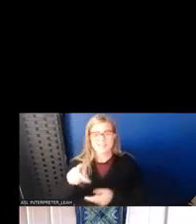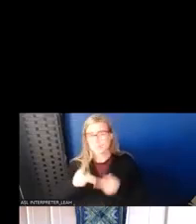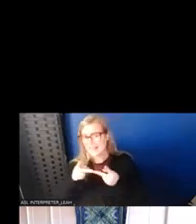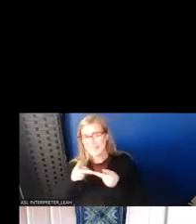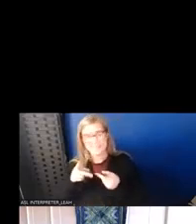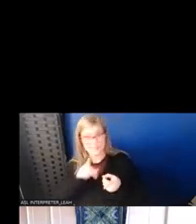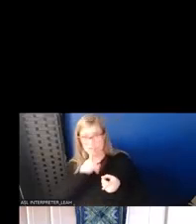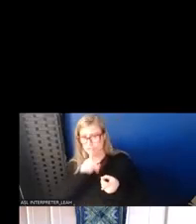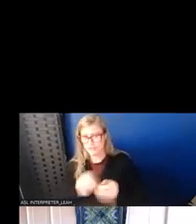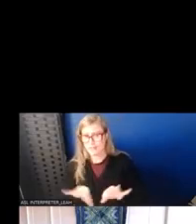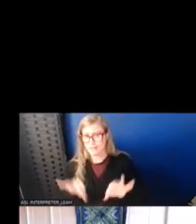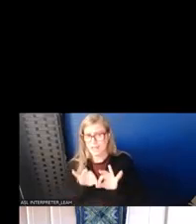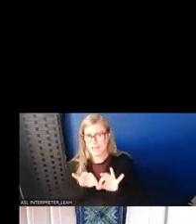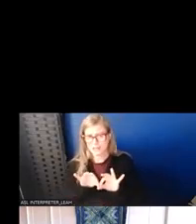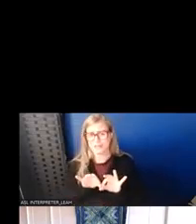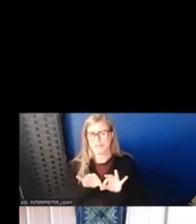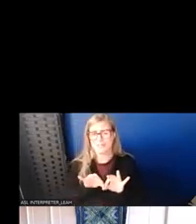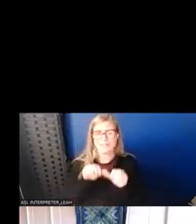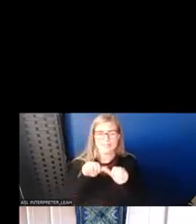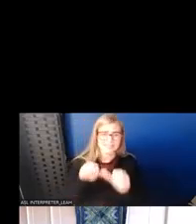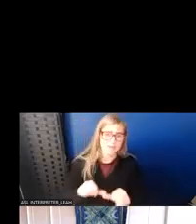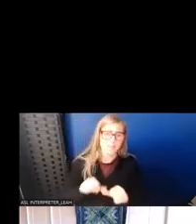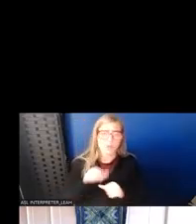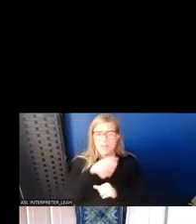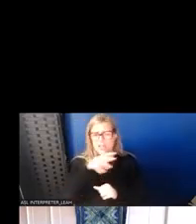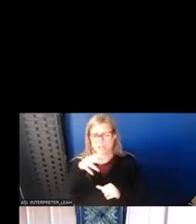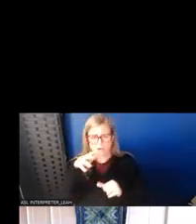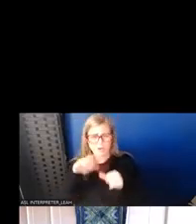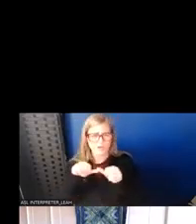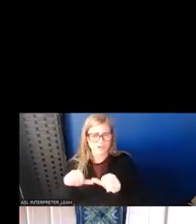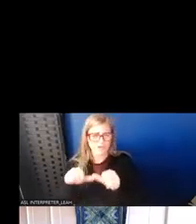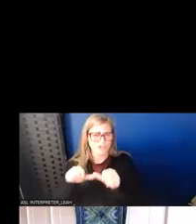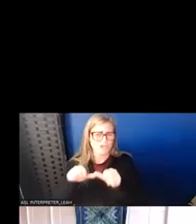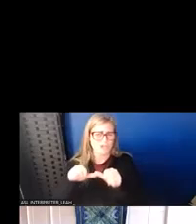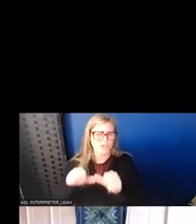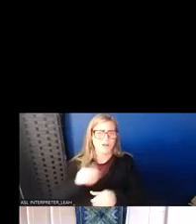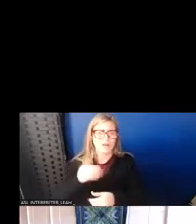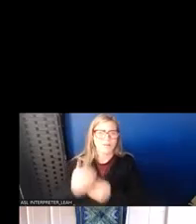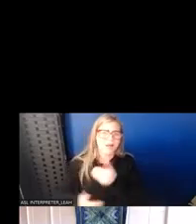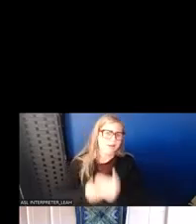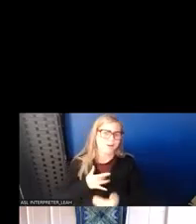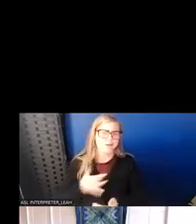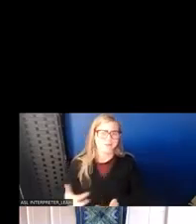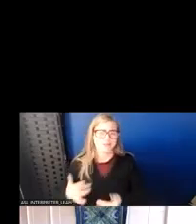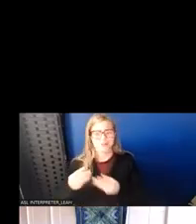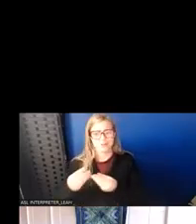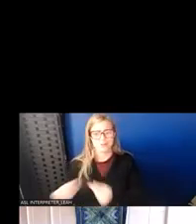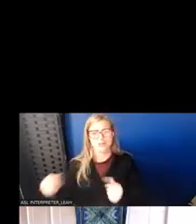we think about in sustainable agriculture that the patterns and solutions that work in Iowa are not necessarily the patterns